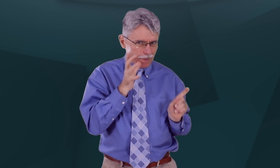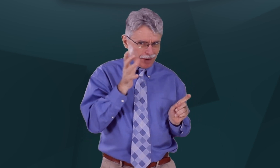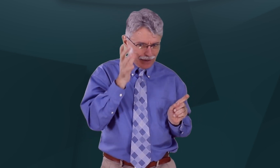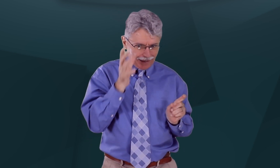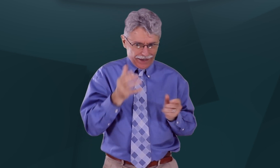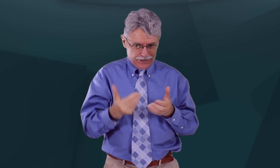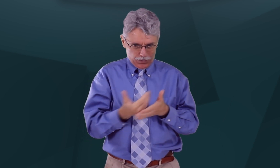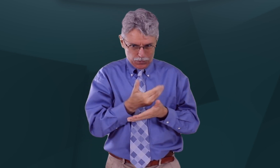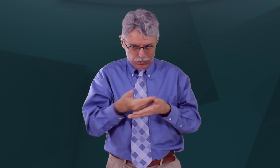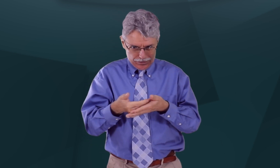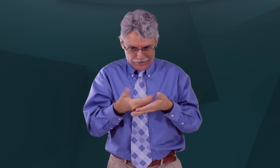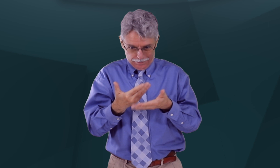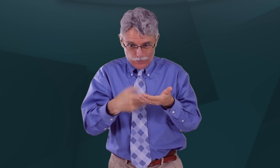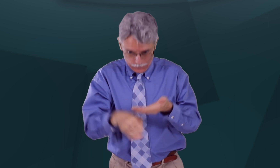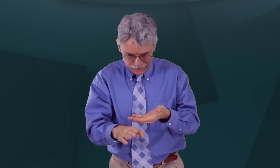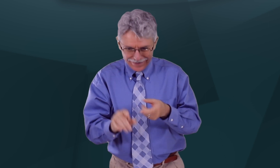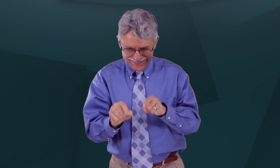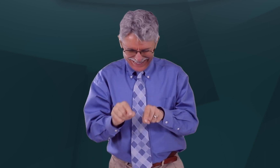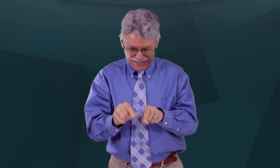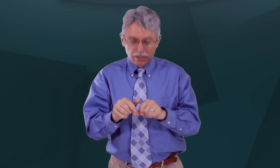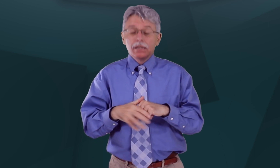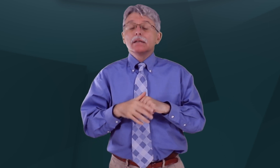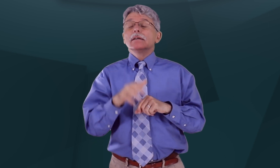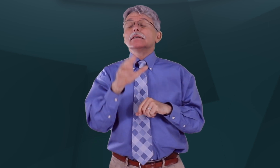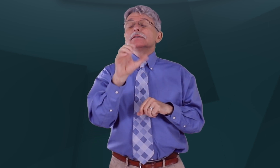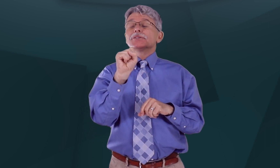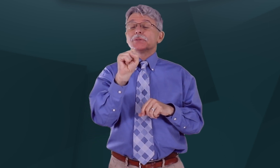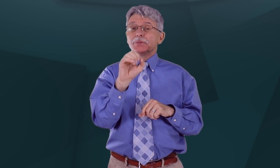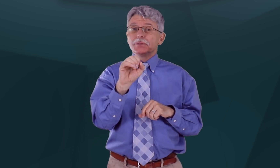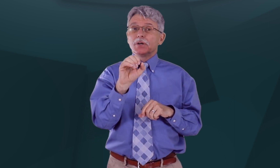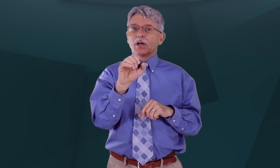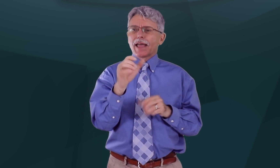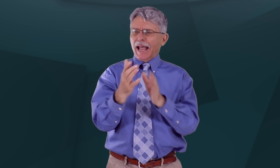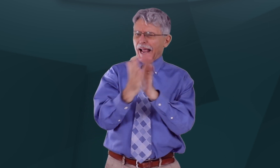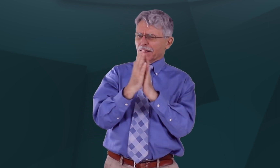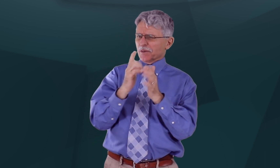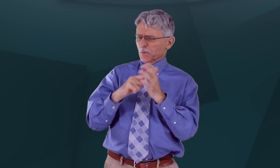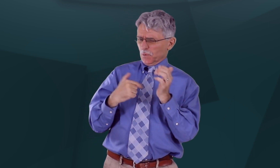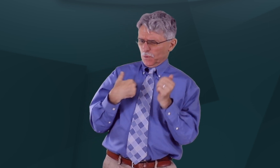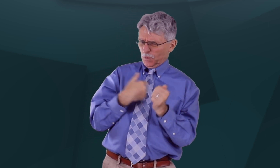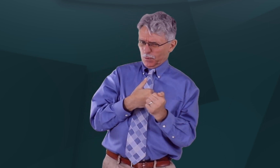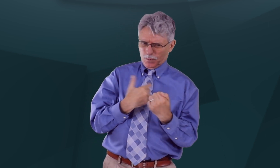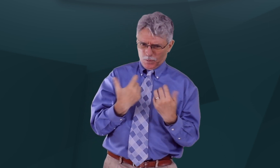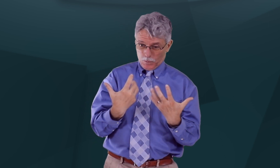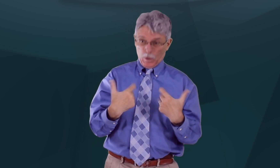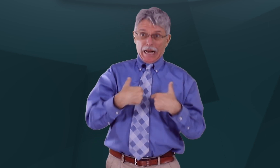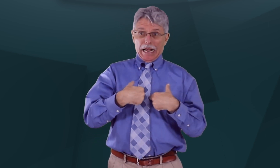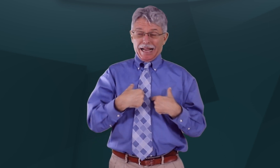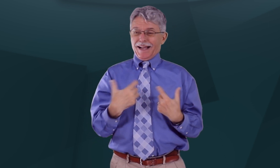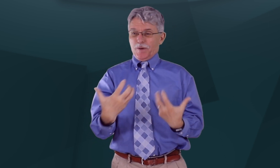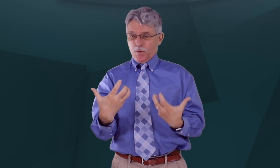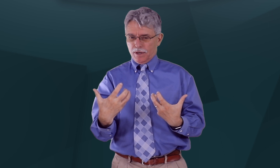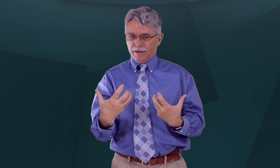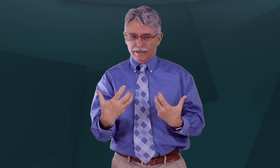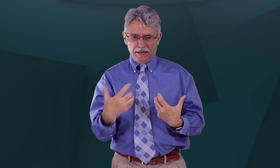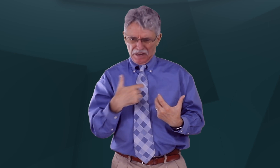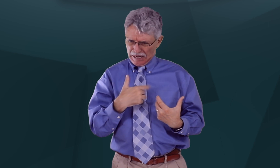you know, with new parents about the birth process and when the child is born. So they asked me, you know, what did I want?